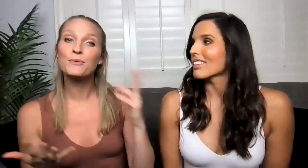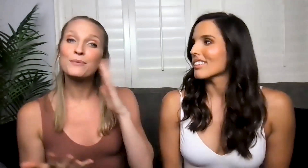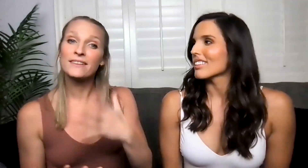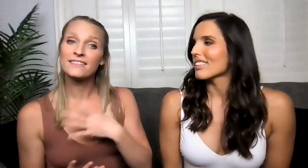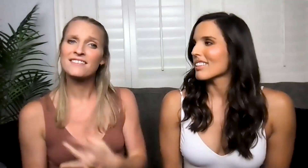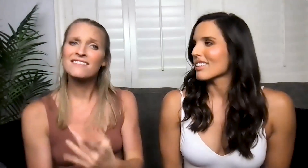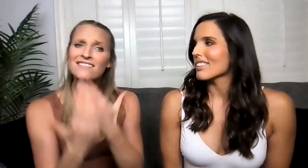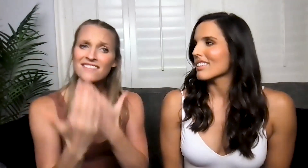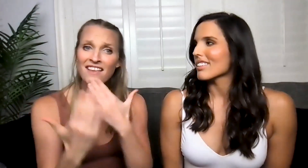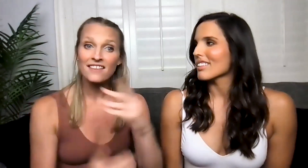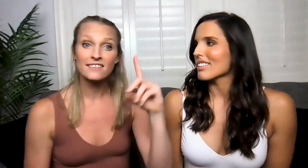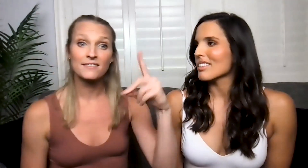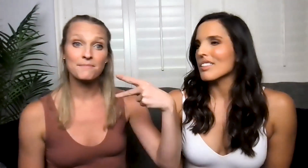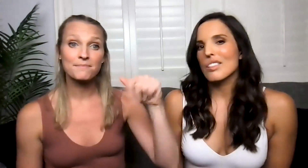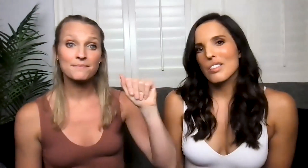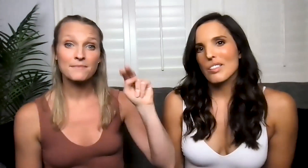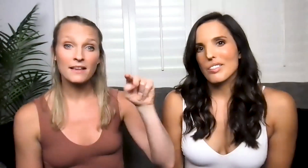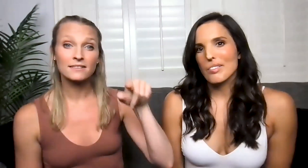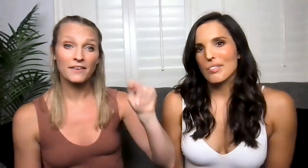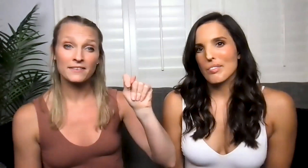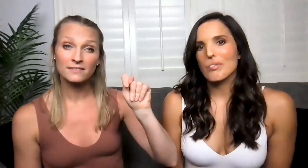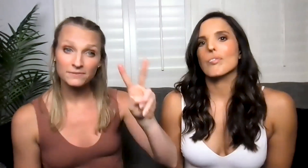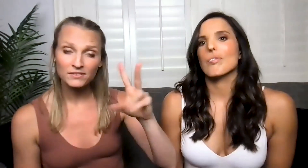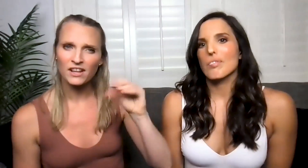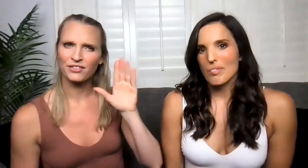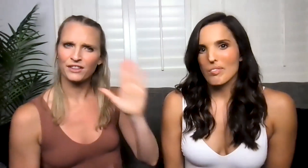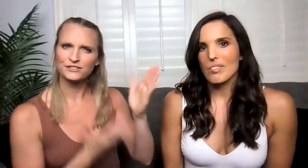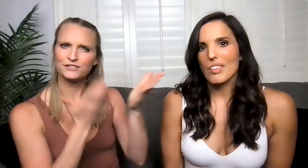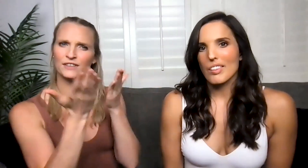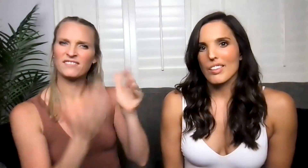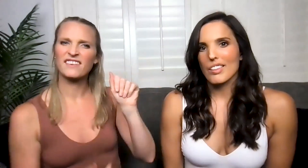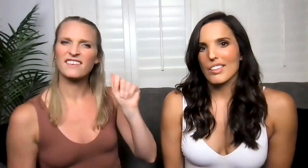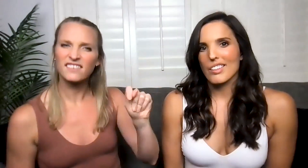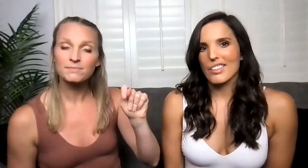We would like to thank DPAN.tv and their services